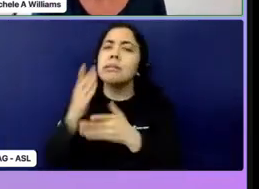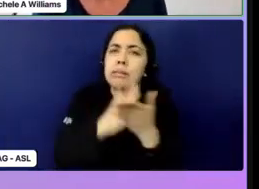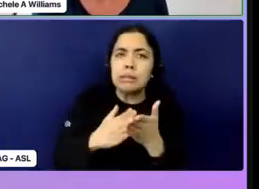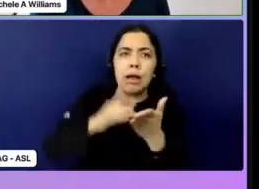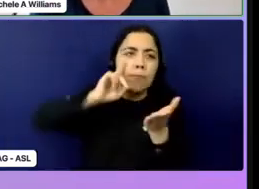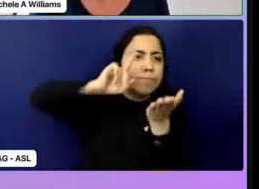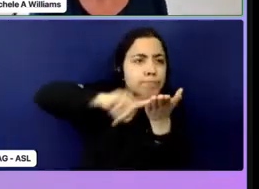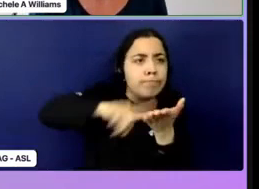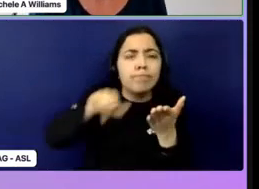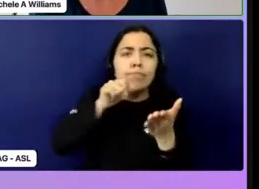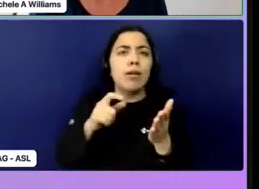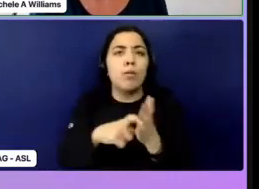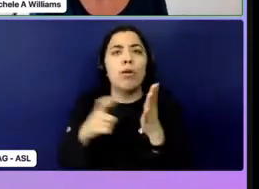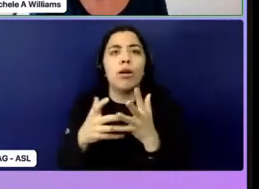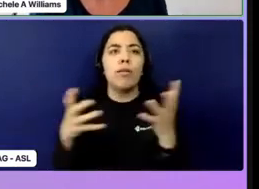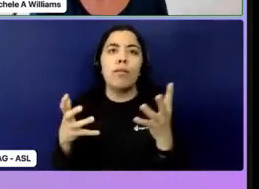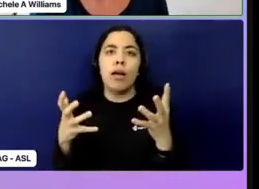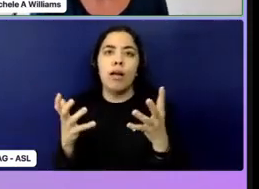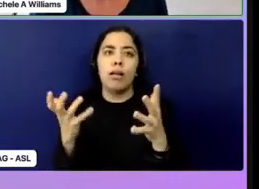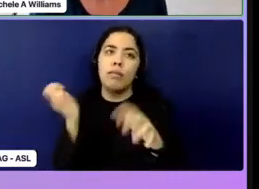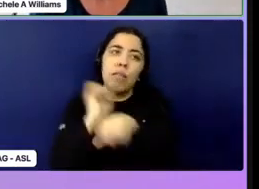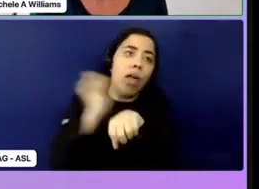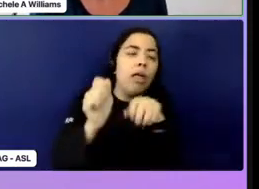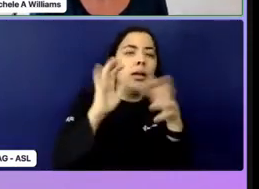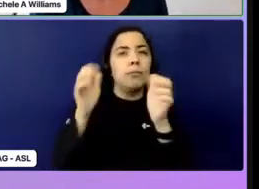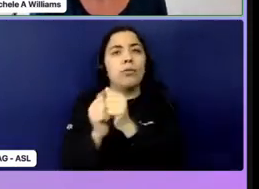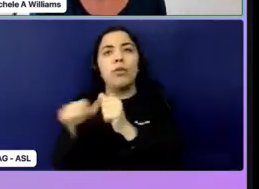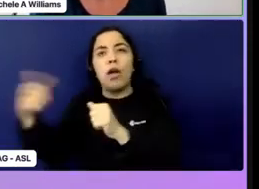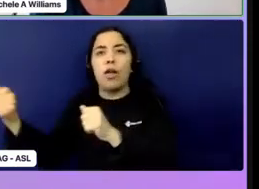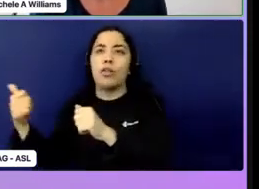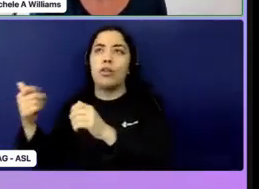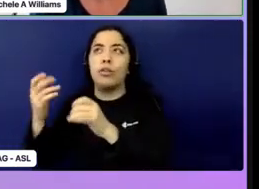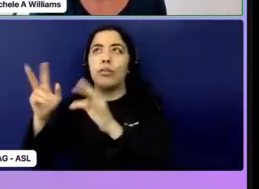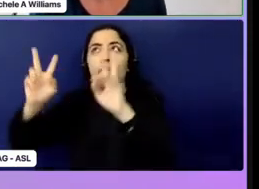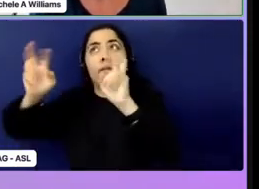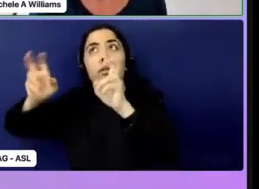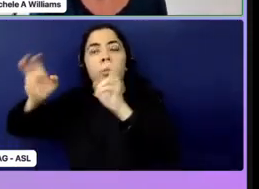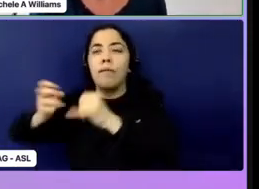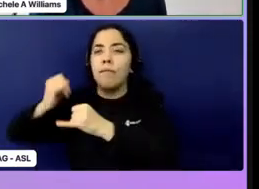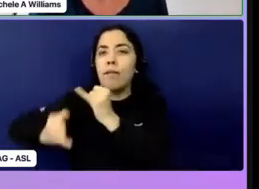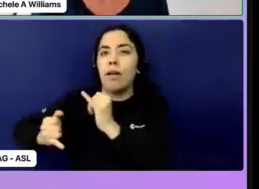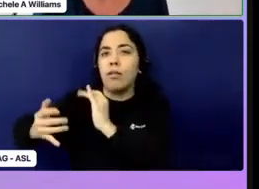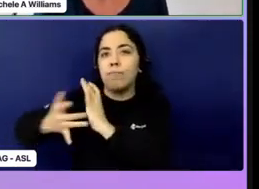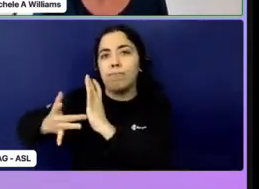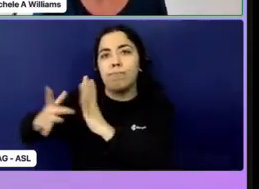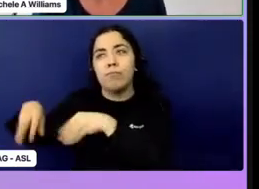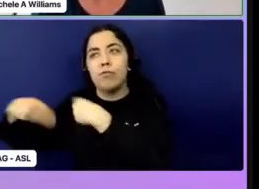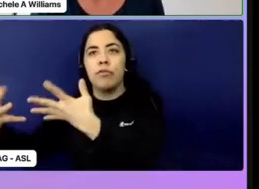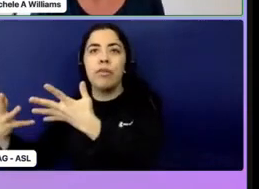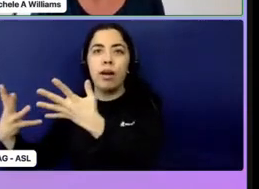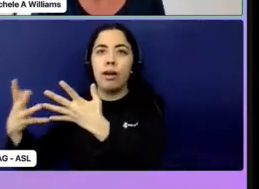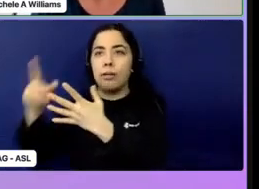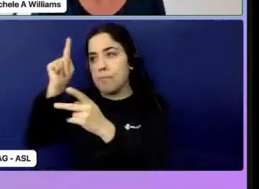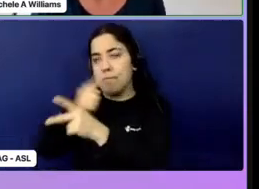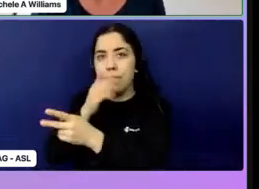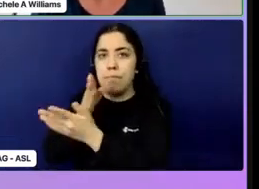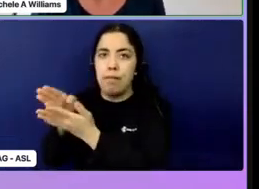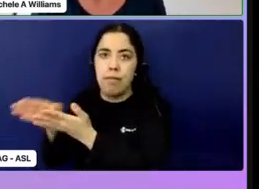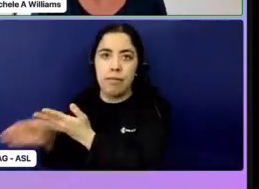instance, there are a variety of ways to gather data that doesn't take as much building up as some of prototype the